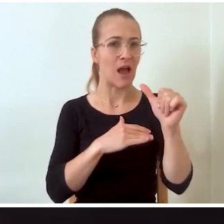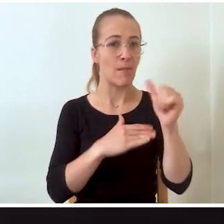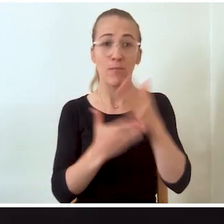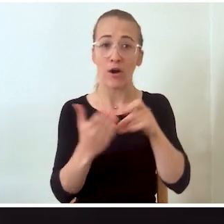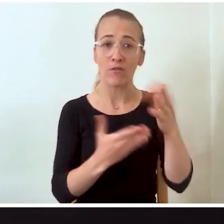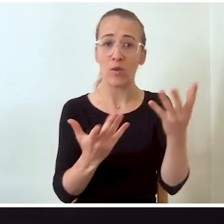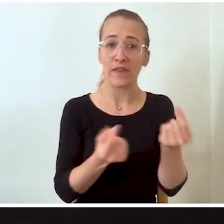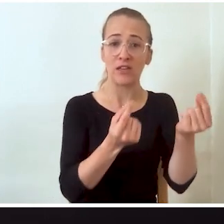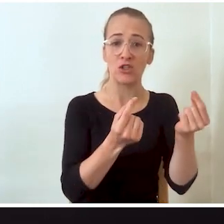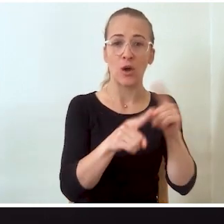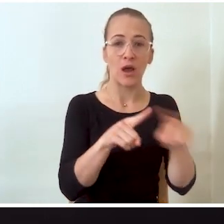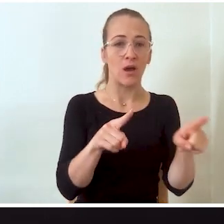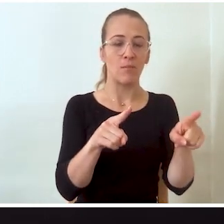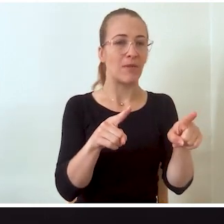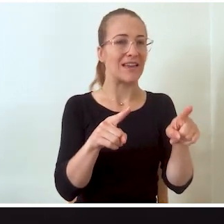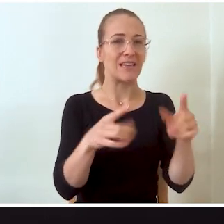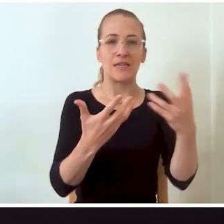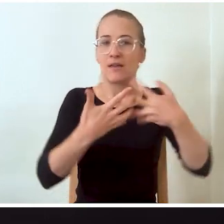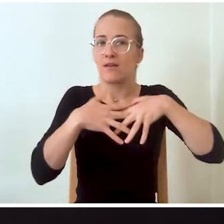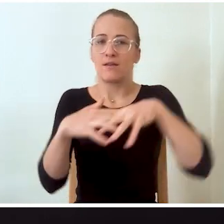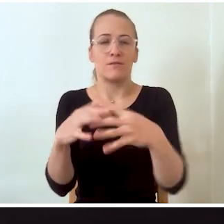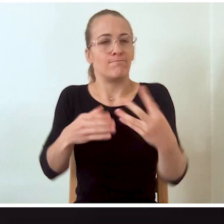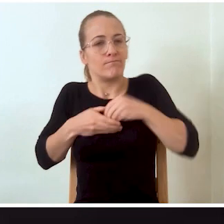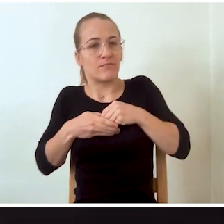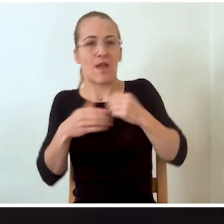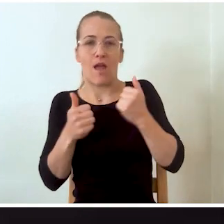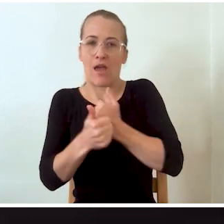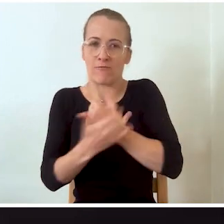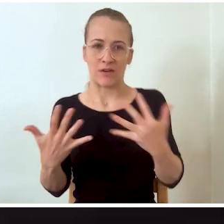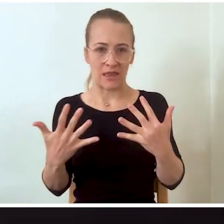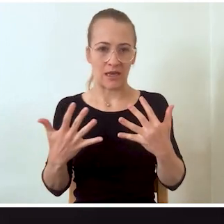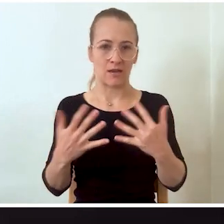but it is threaded through everything they do, really, they have a customer base